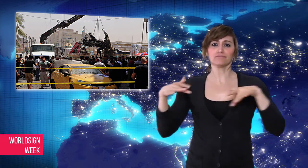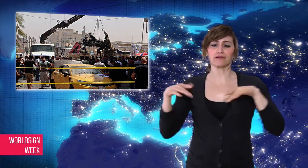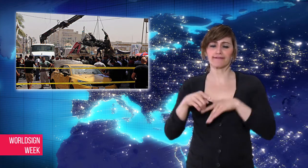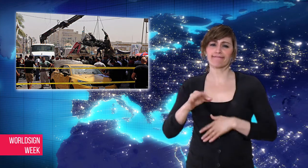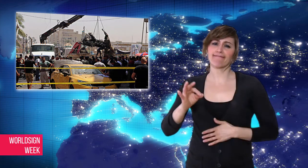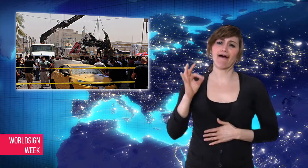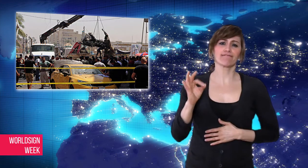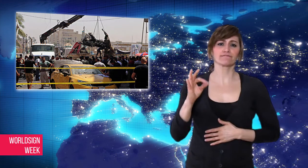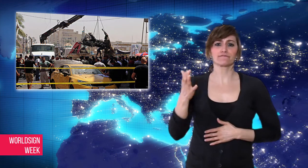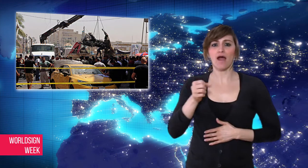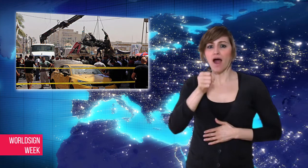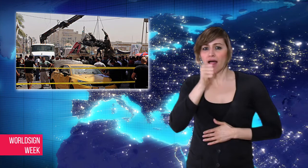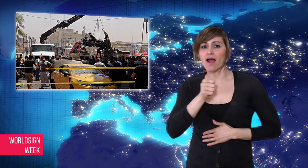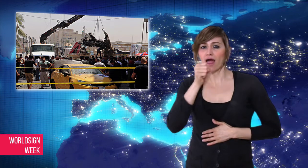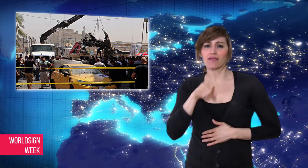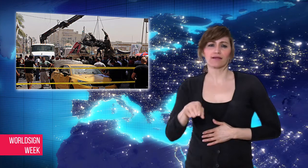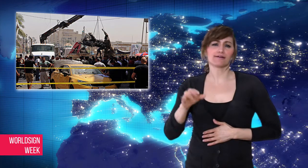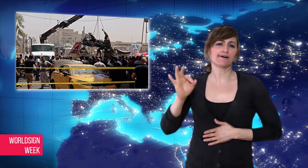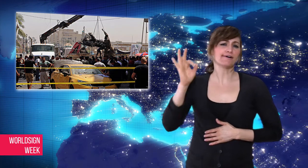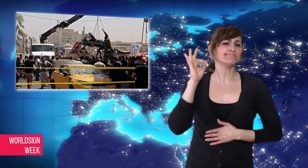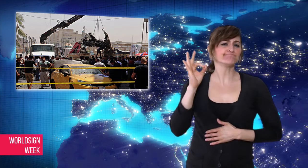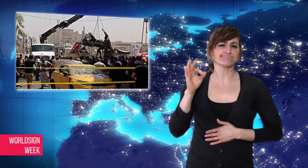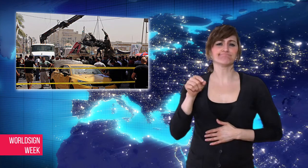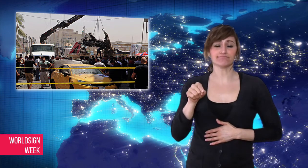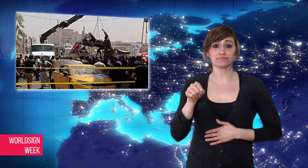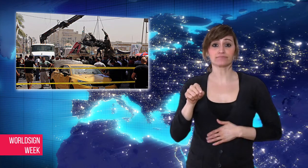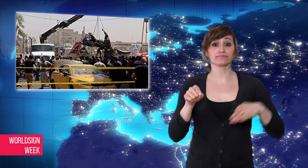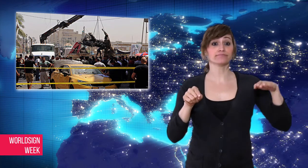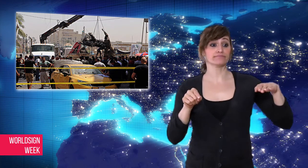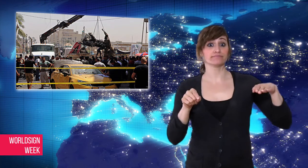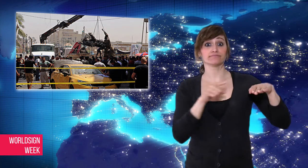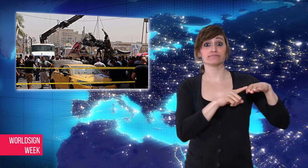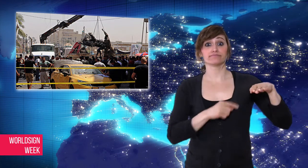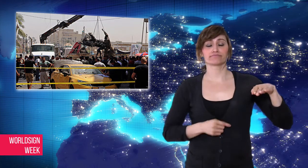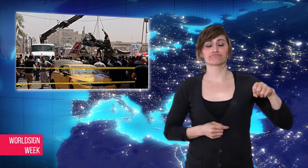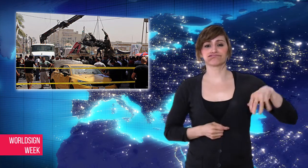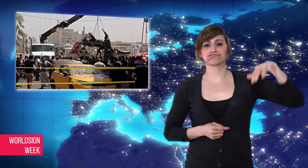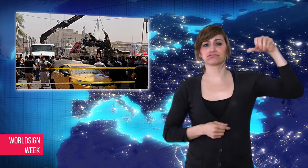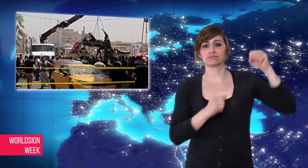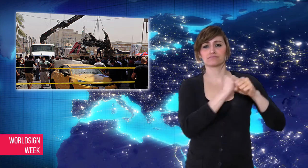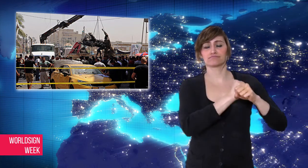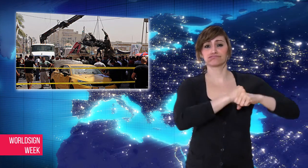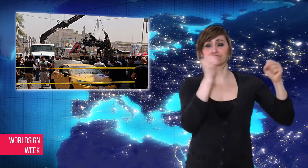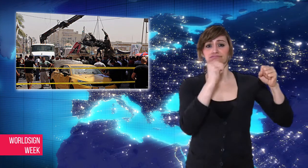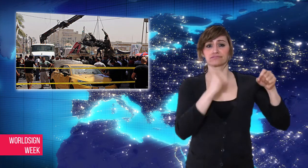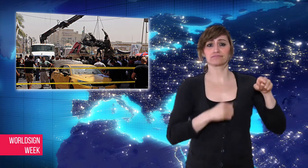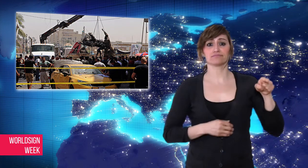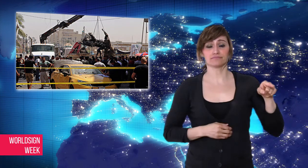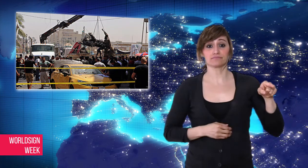the second one went off during rush hour